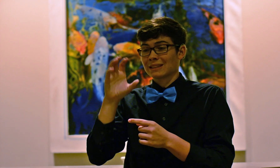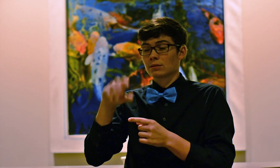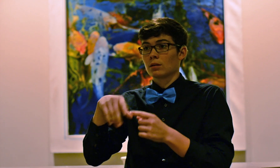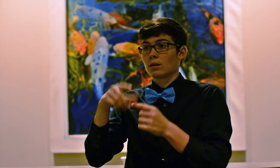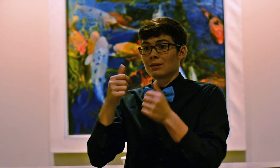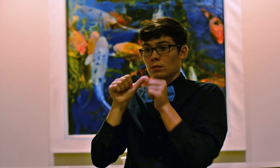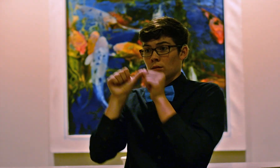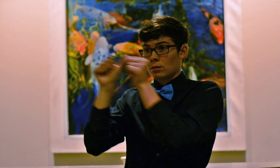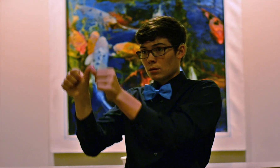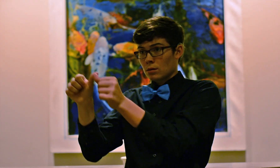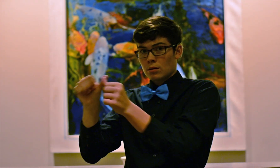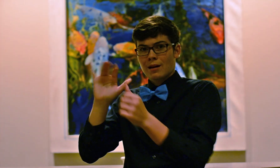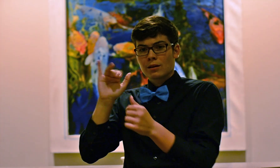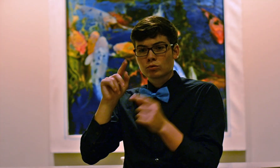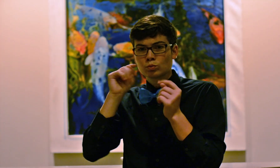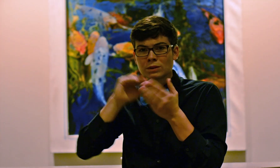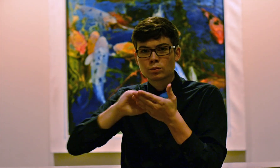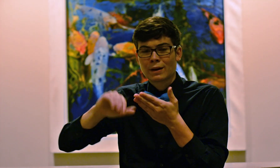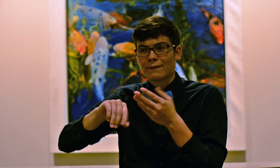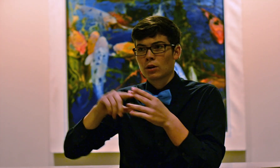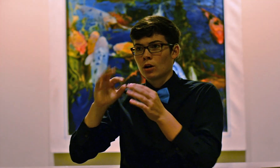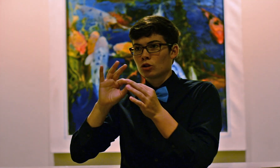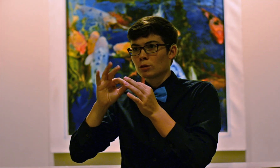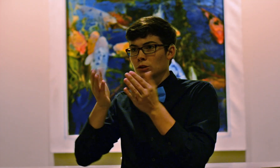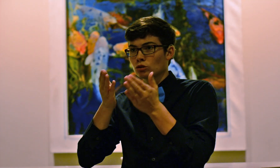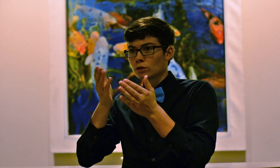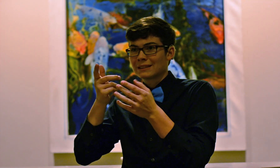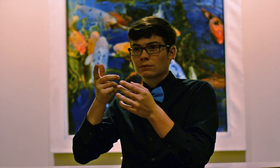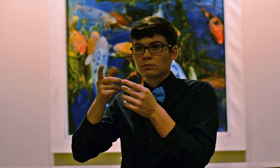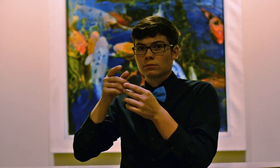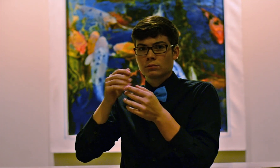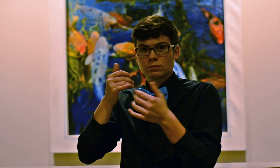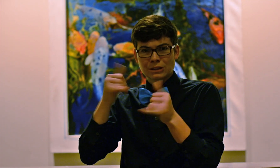For example, TWC will continue to serve tuition waivers, interpreting requests